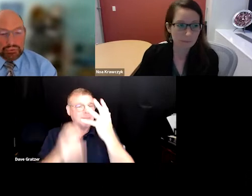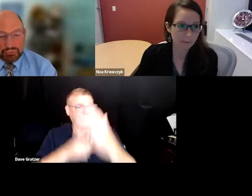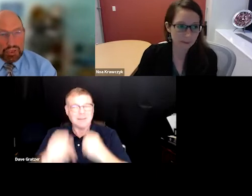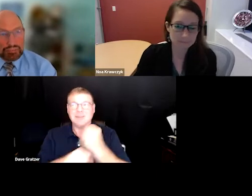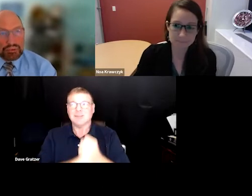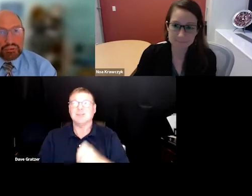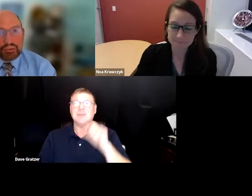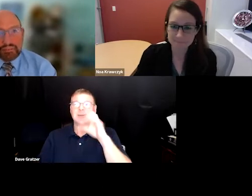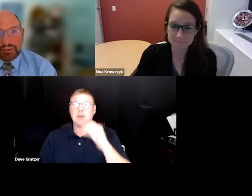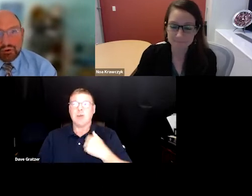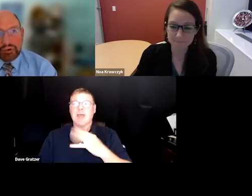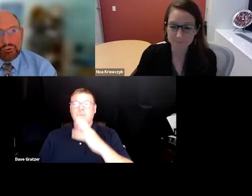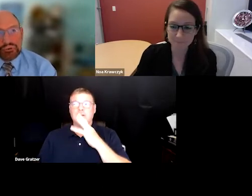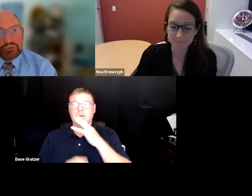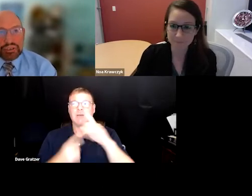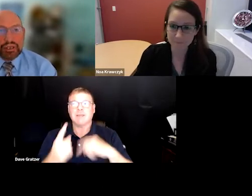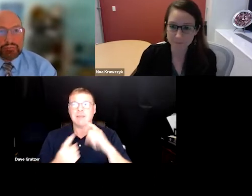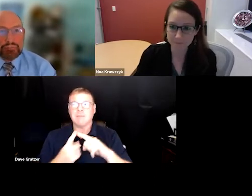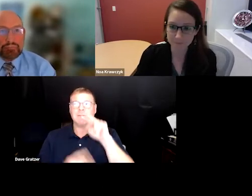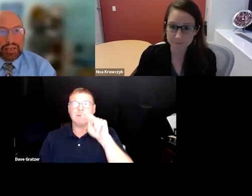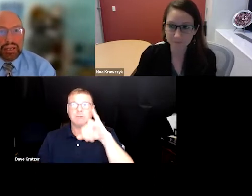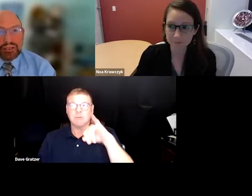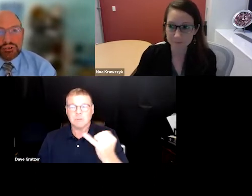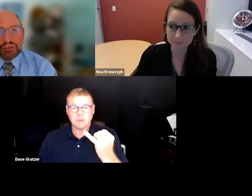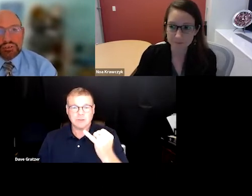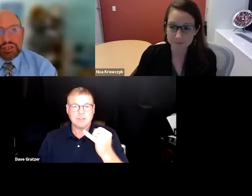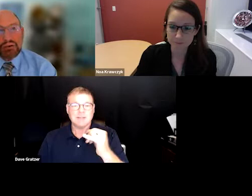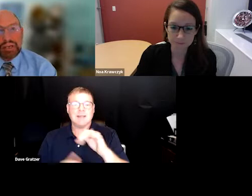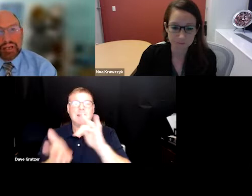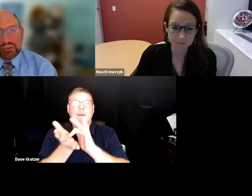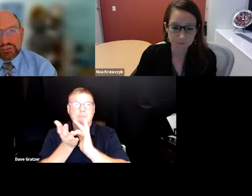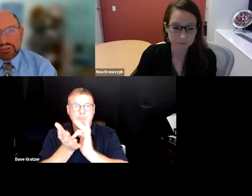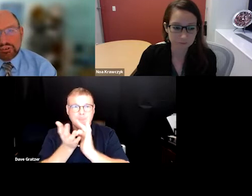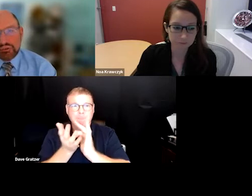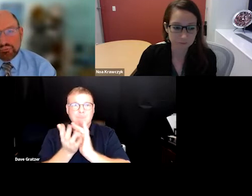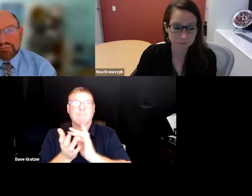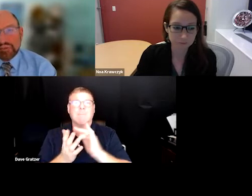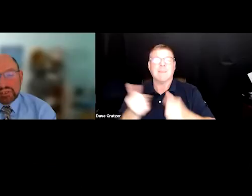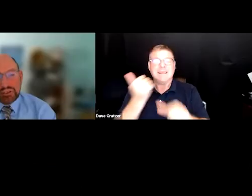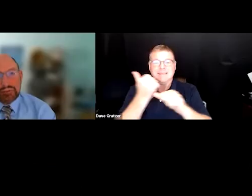So I'll be talking about our New Jersey jail medication assisted treatment initiative